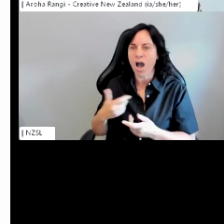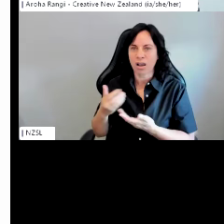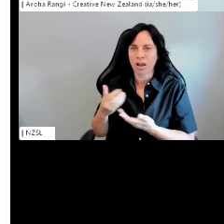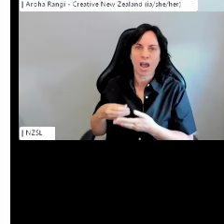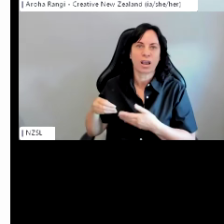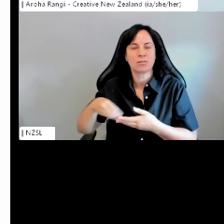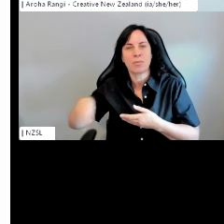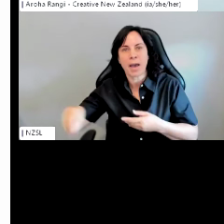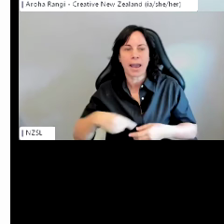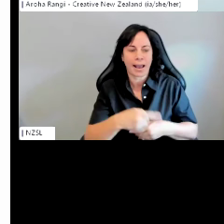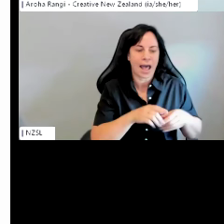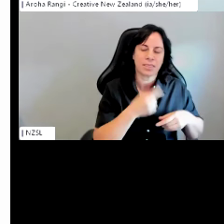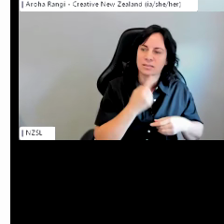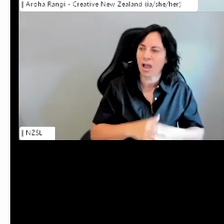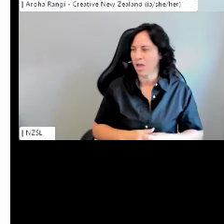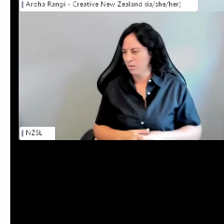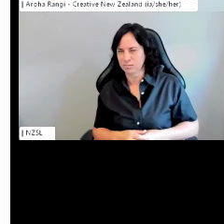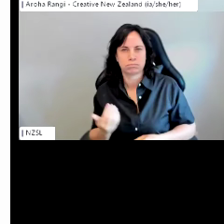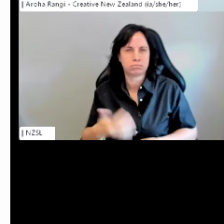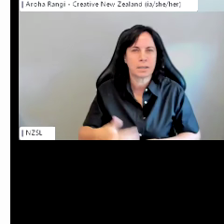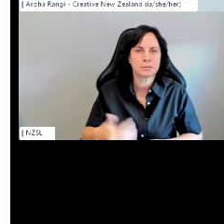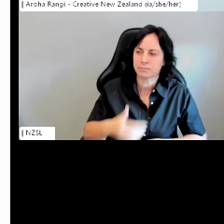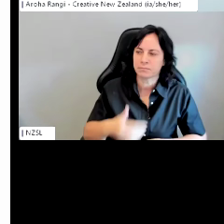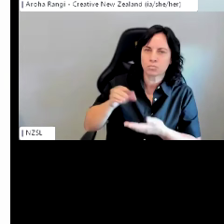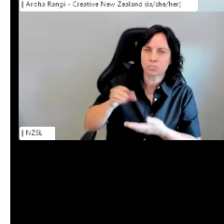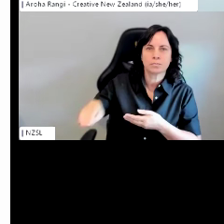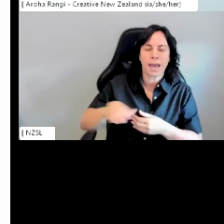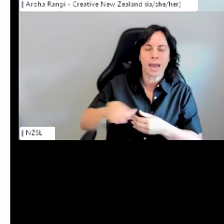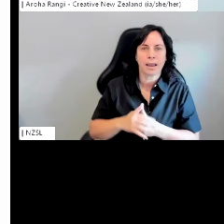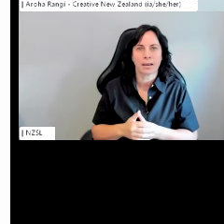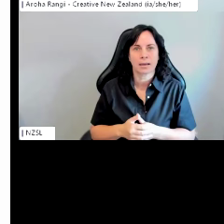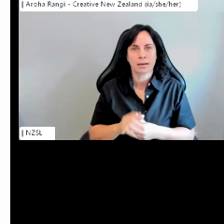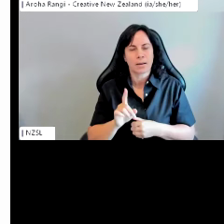this thing I've just described is that everyone's happy with the ticket price because if you got the